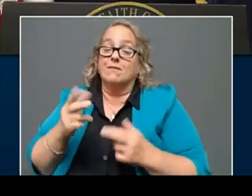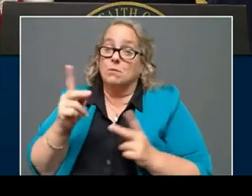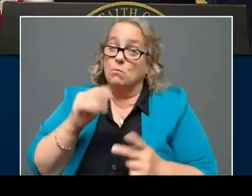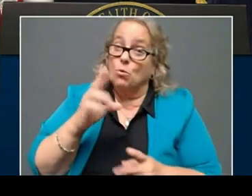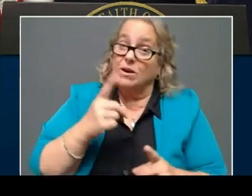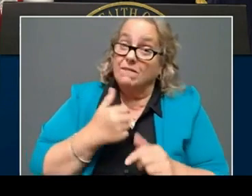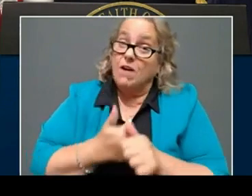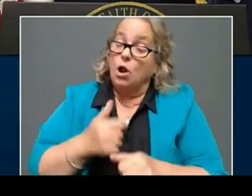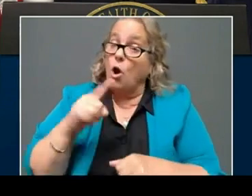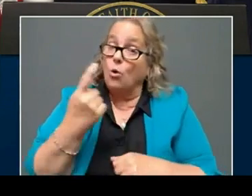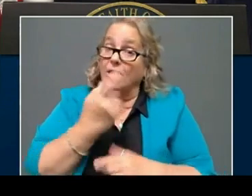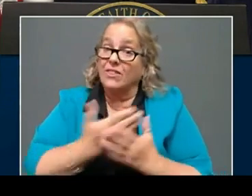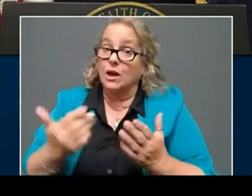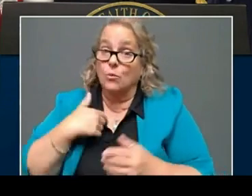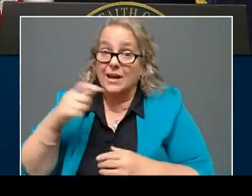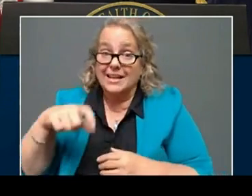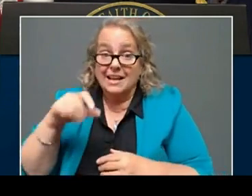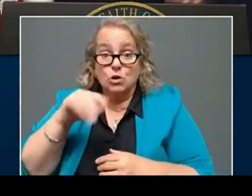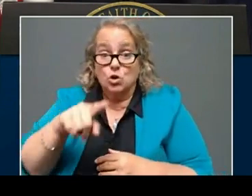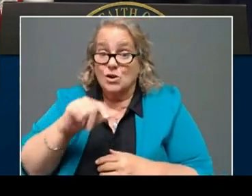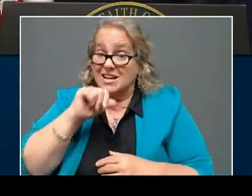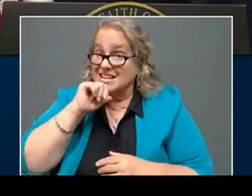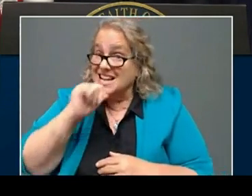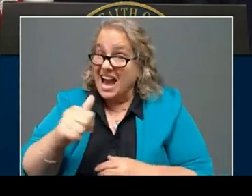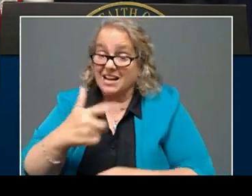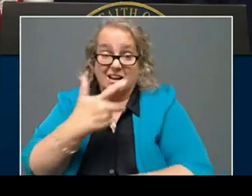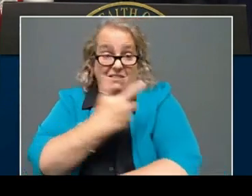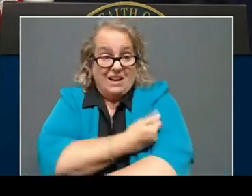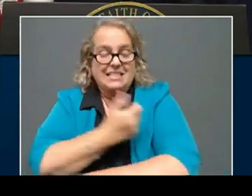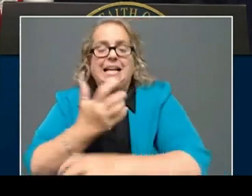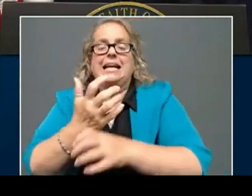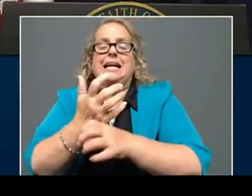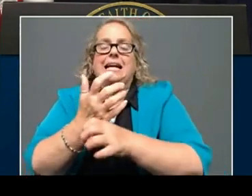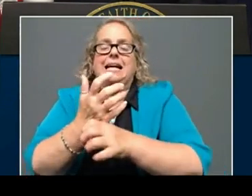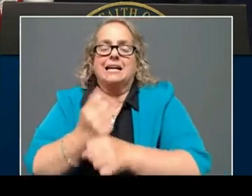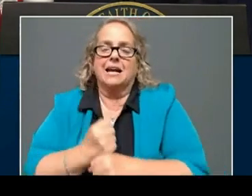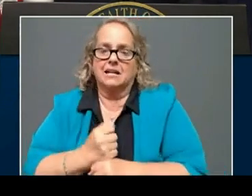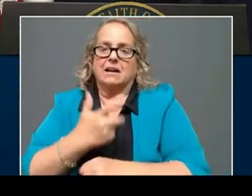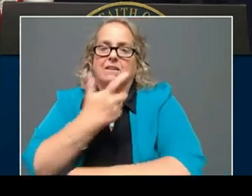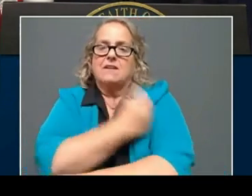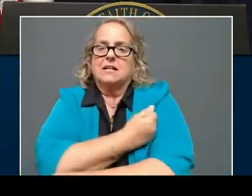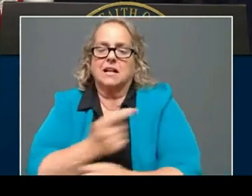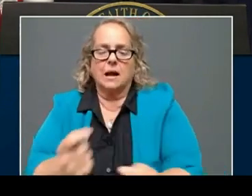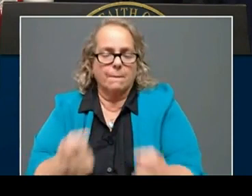Because if you're not vaccinated, get vaccinated immediately. Again, you can